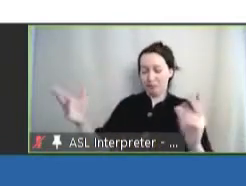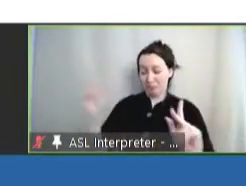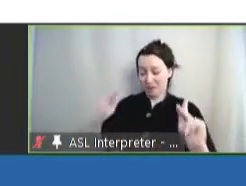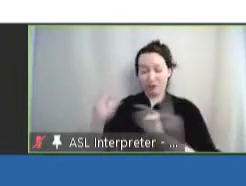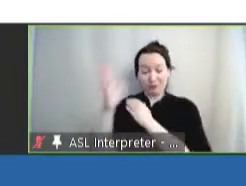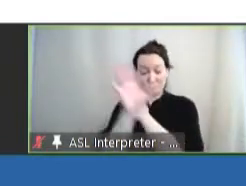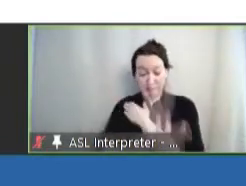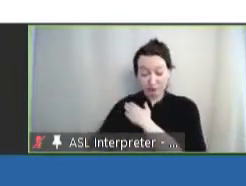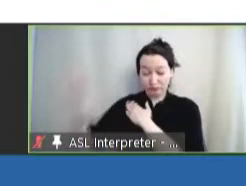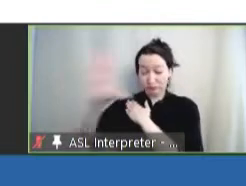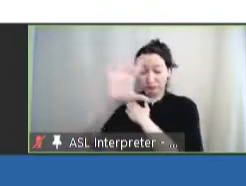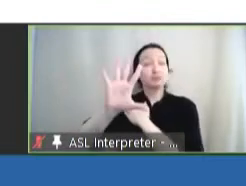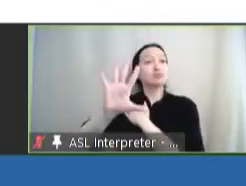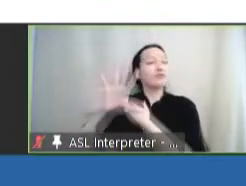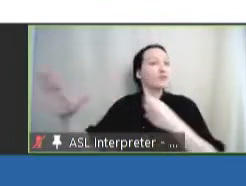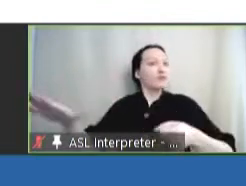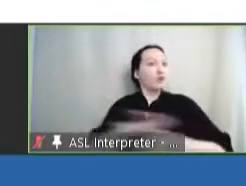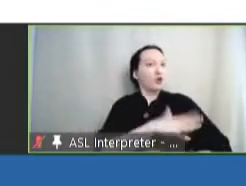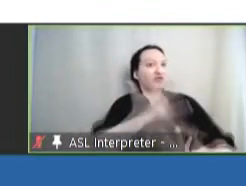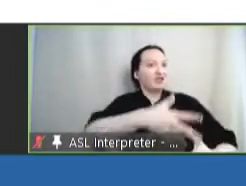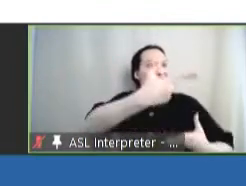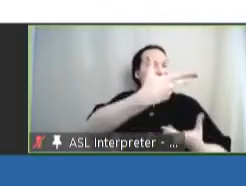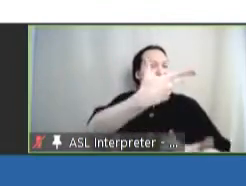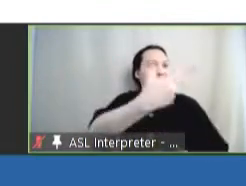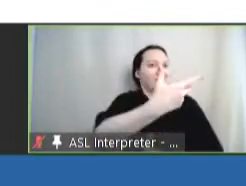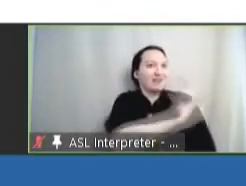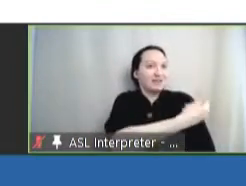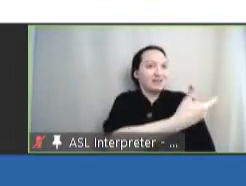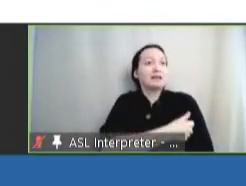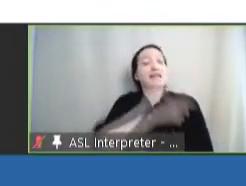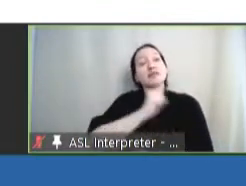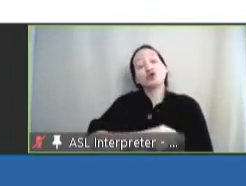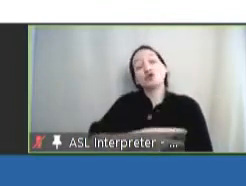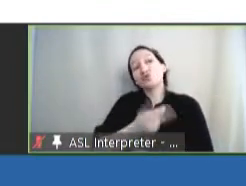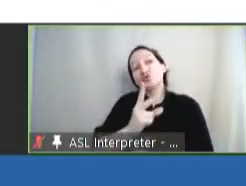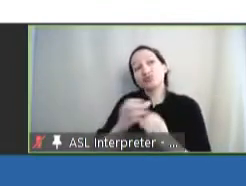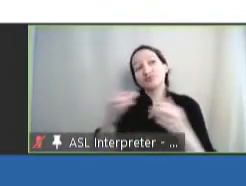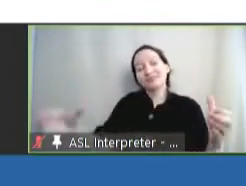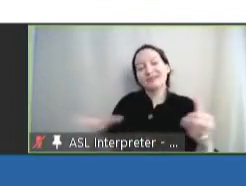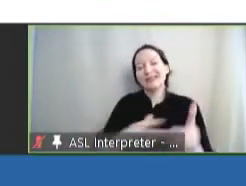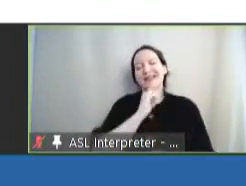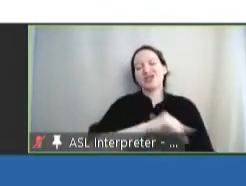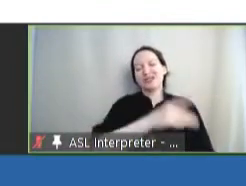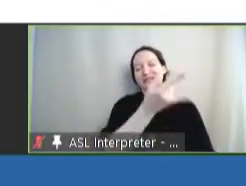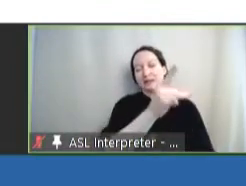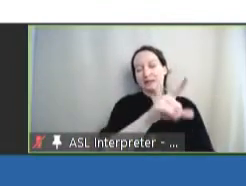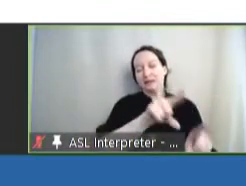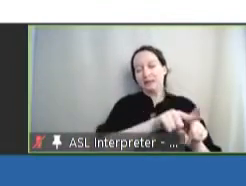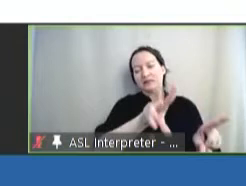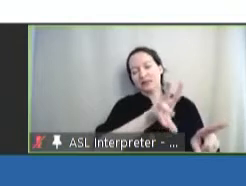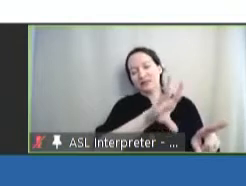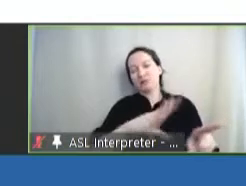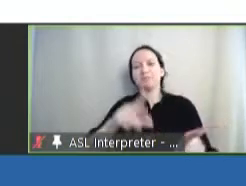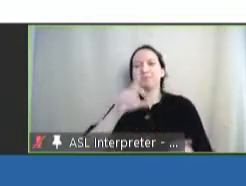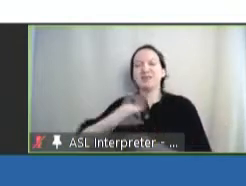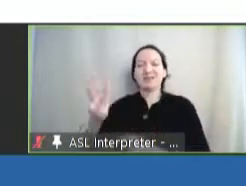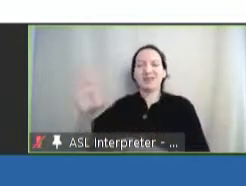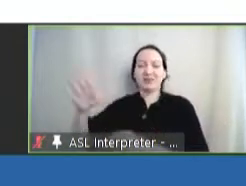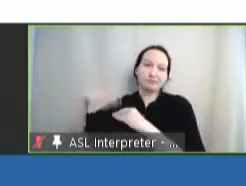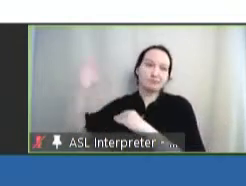who were fully vaccinated in two age groups, ages 18 to 64 and those 65 and older, using CDC data.